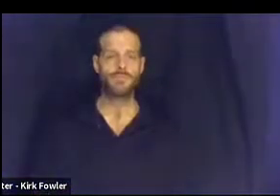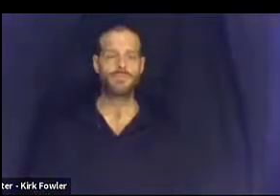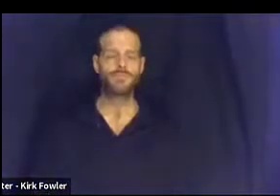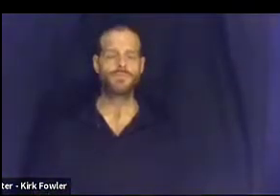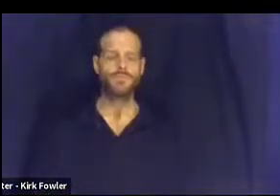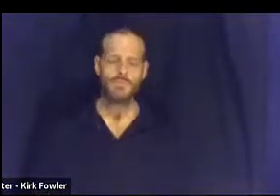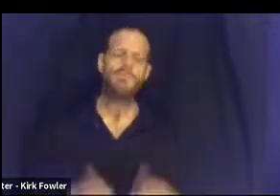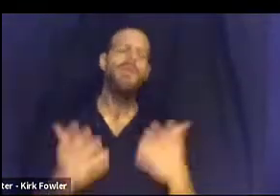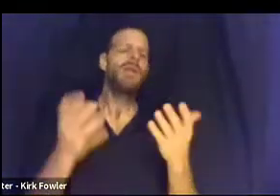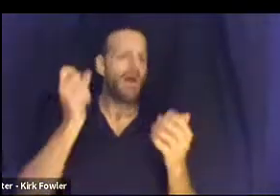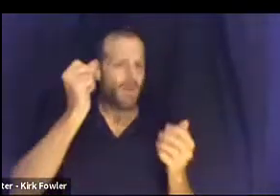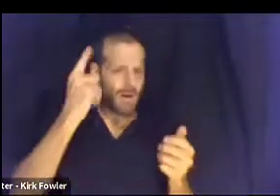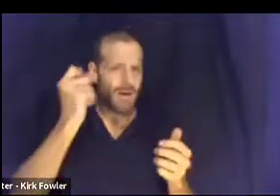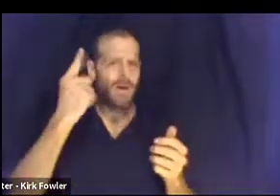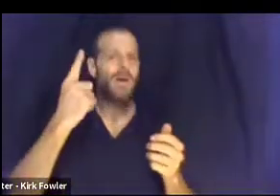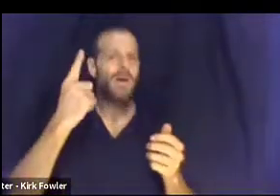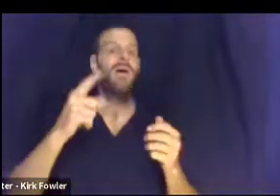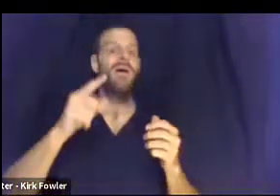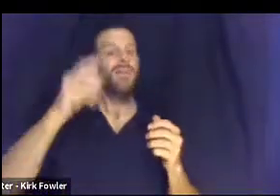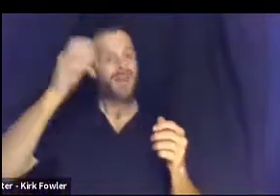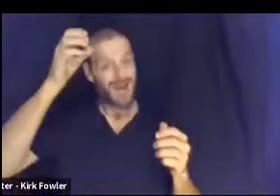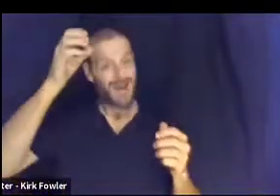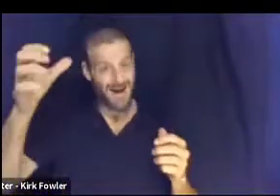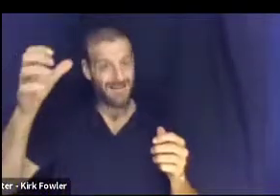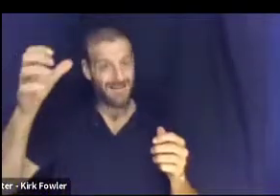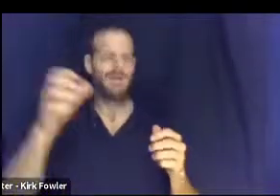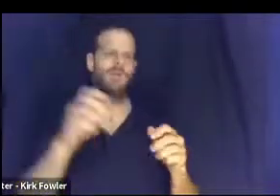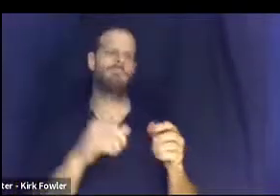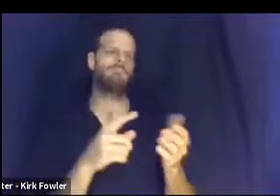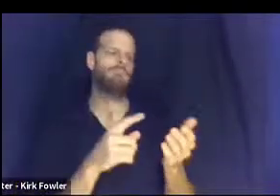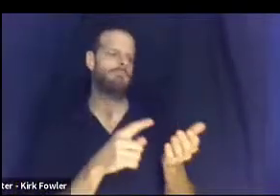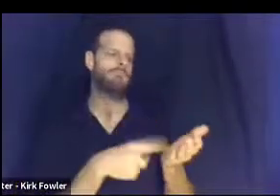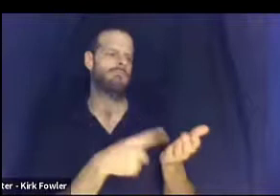to abstractness to refer to that. And you may think, well,